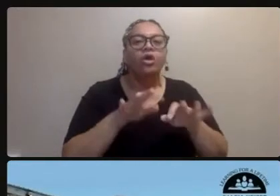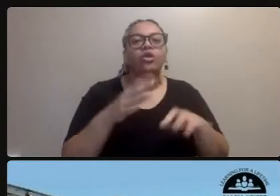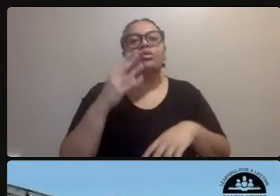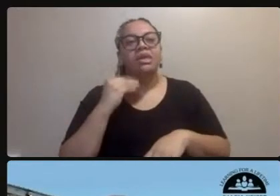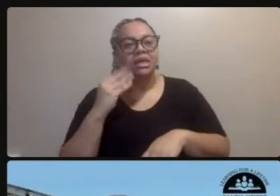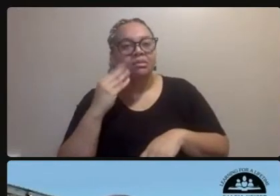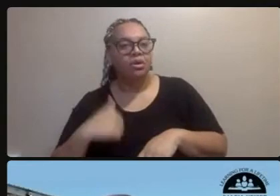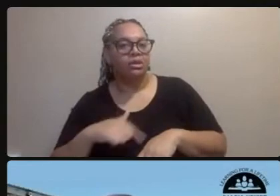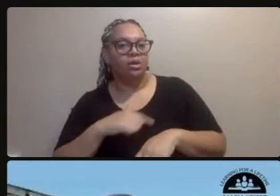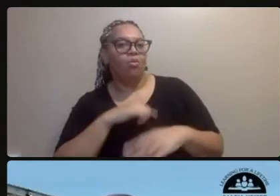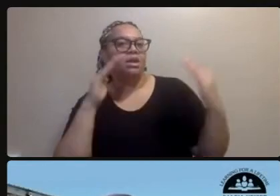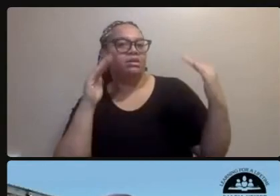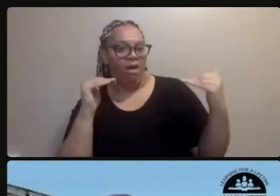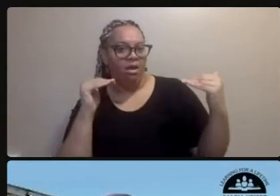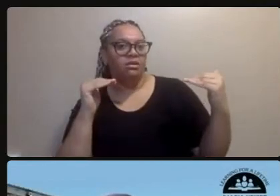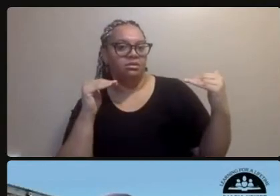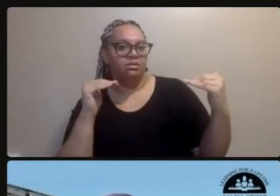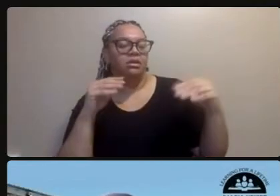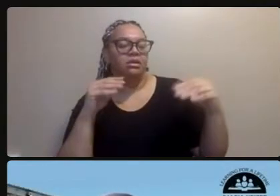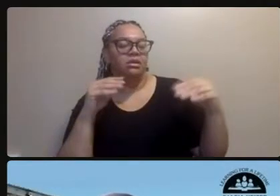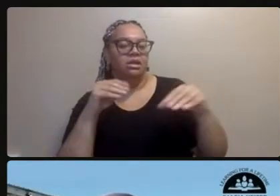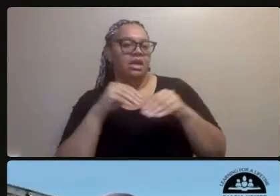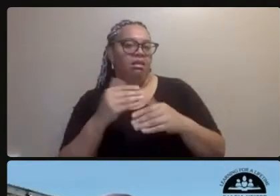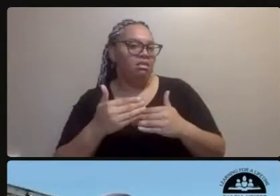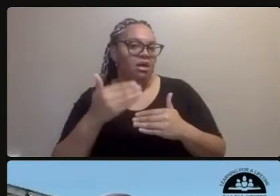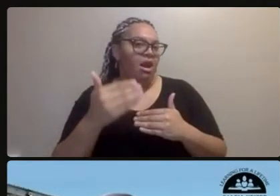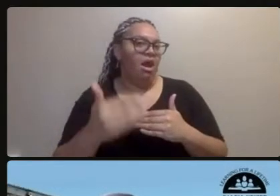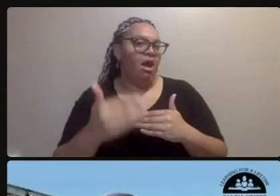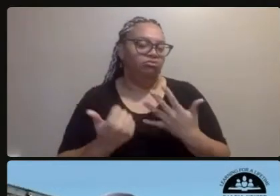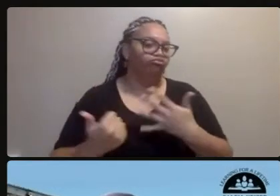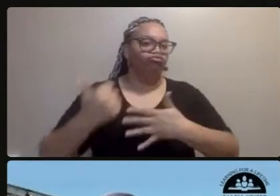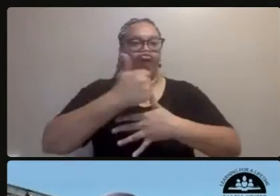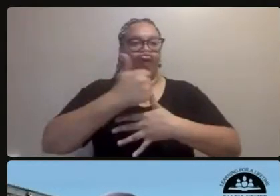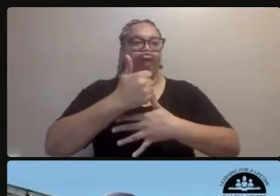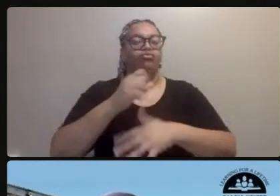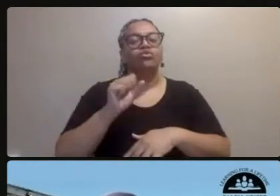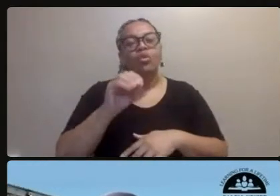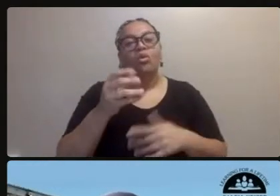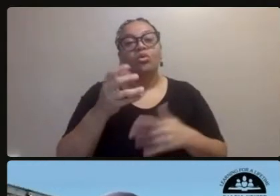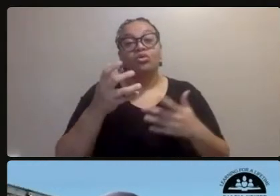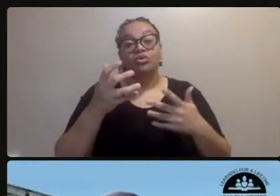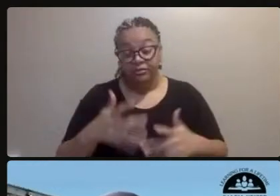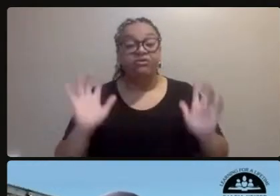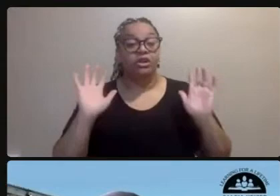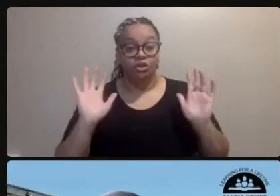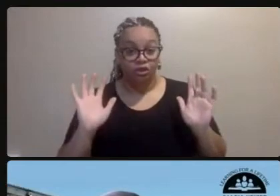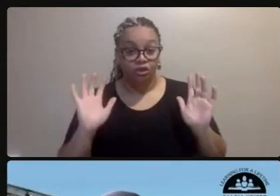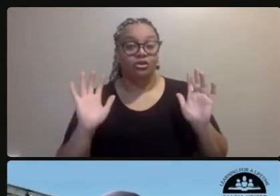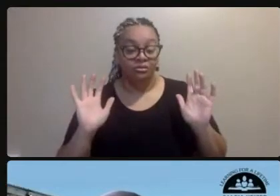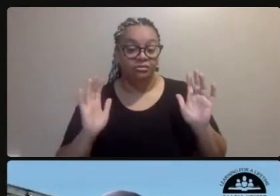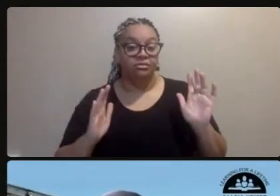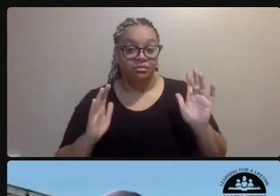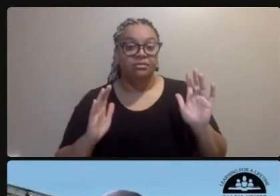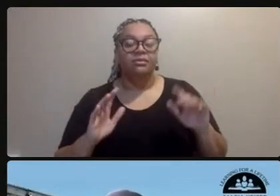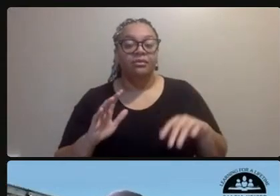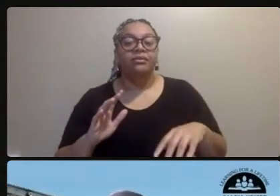SHOULD REALLY DEVOTE A QUALITY AMOUNT OF TIME TO DEVELOPING